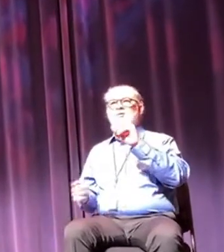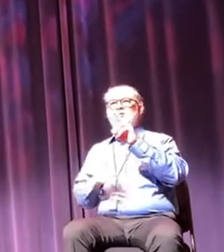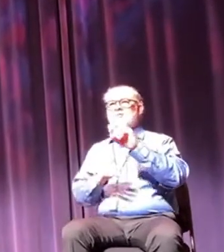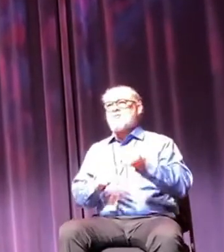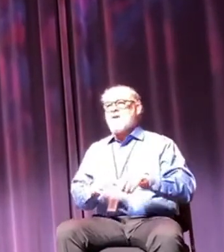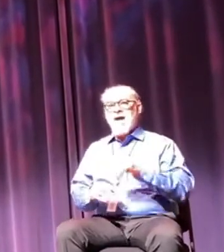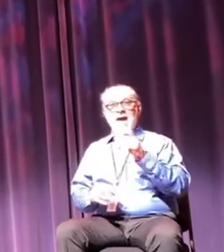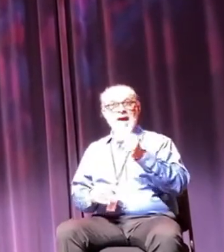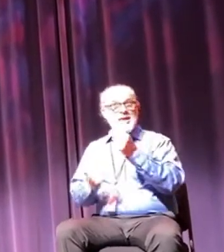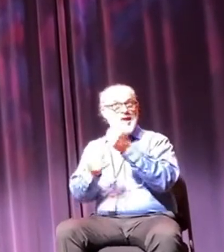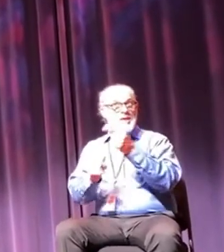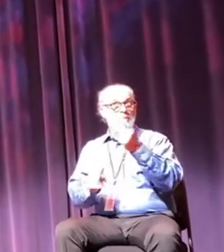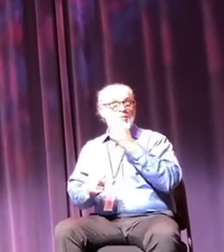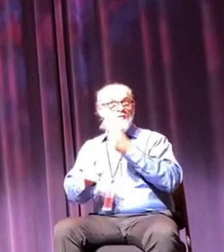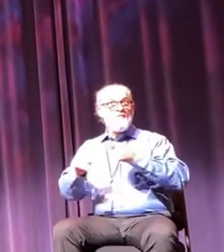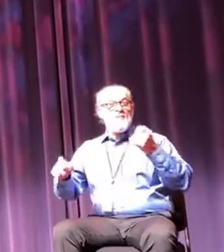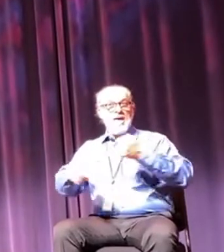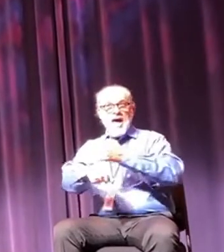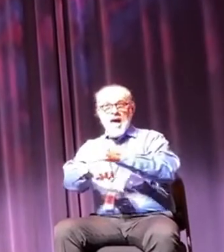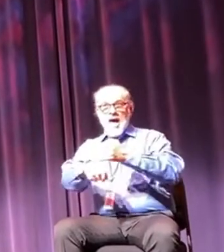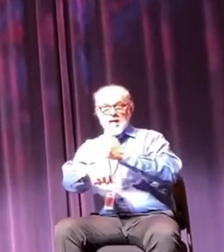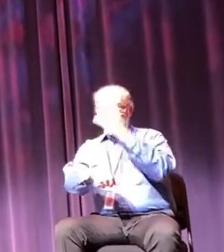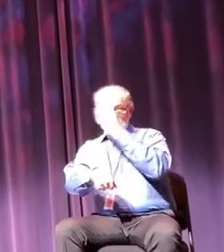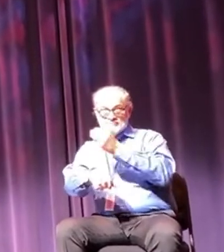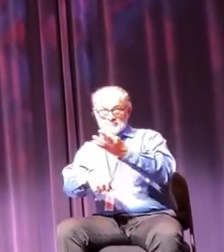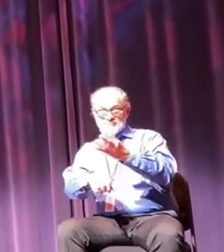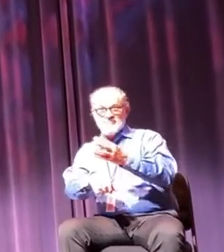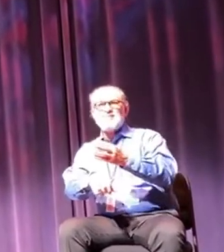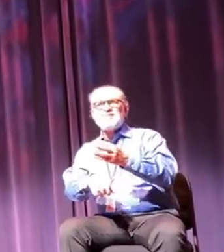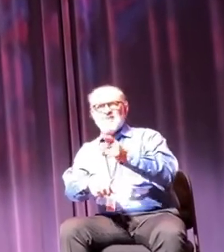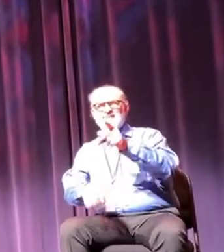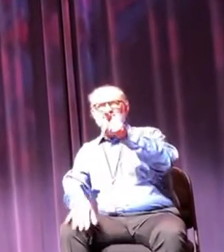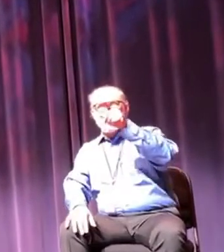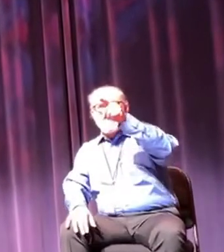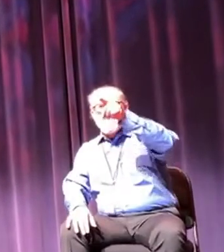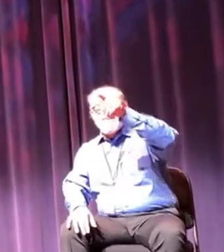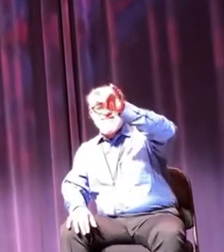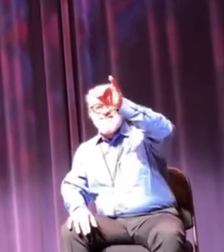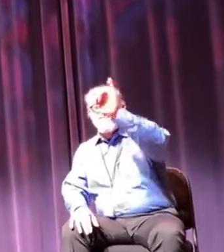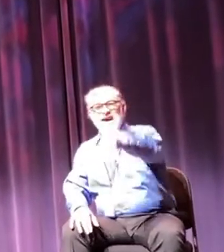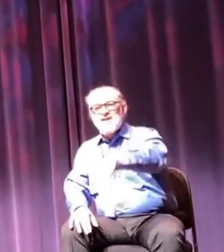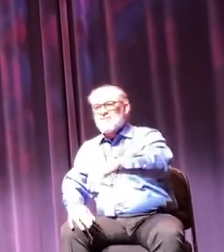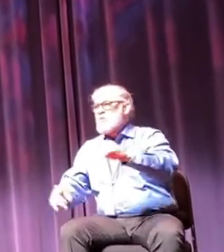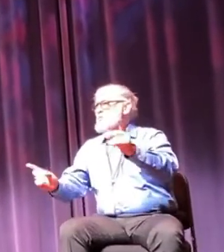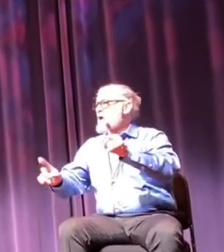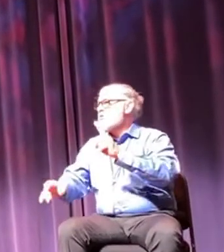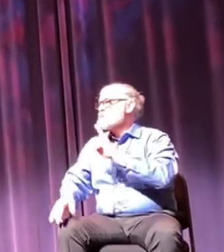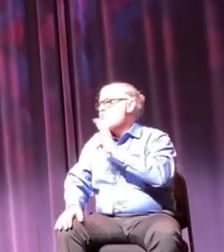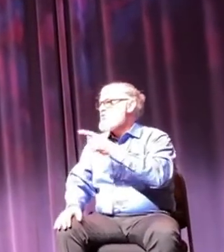and anybody from an island will tell you that that is where the true flavor is